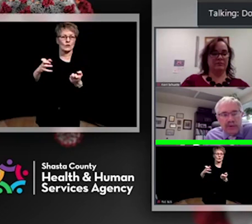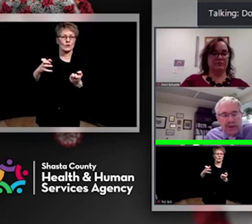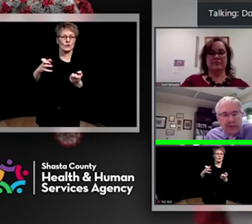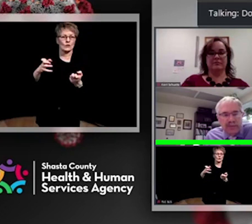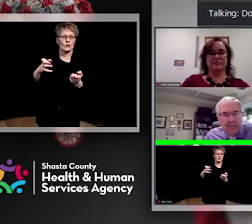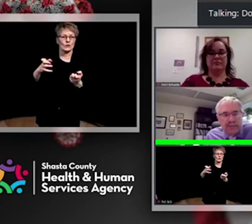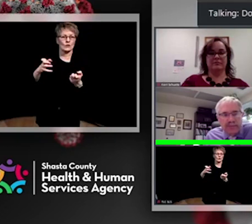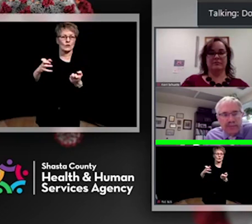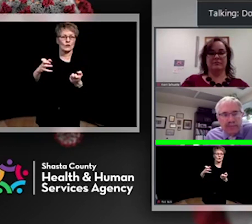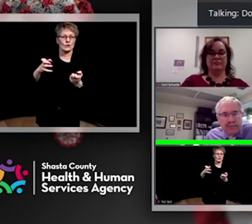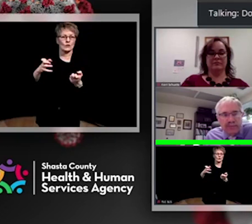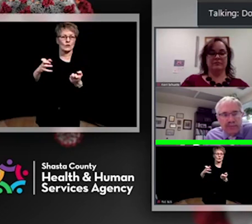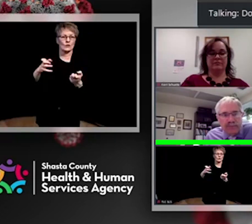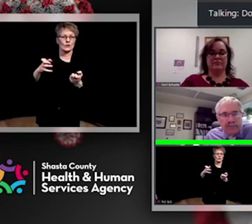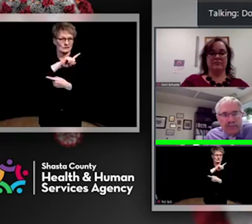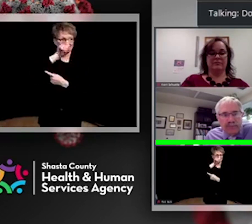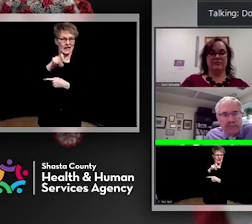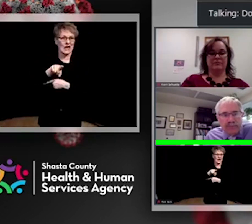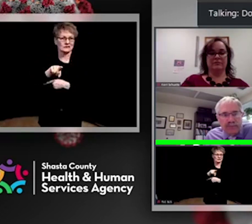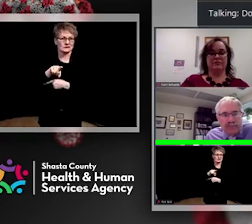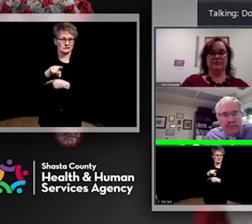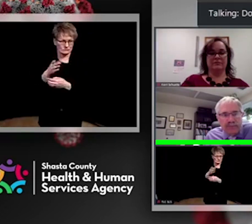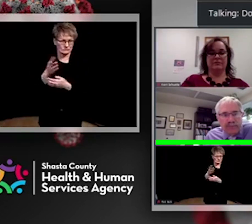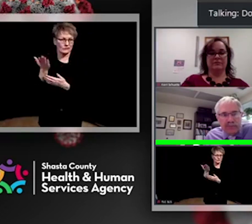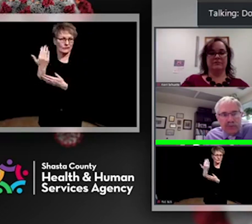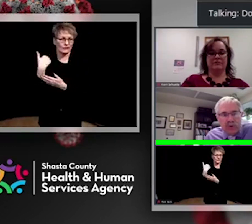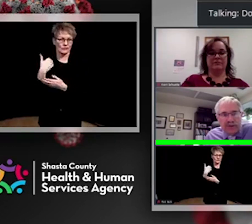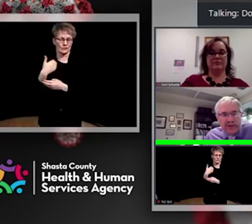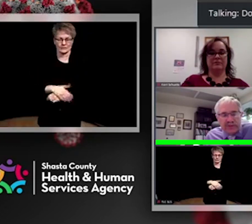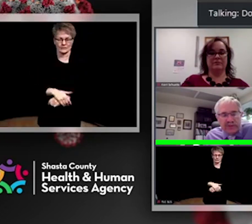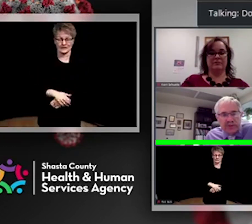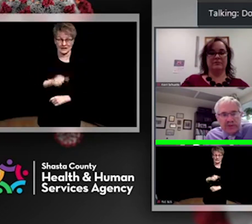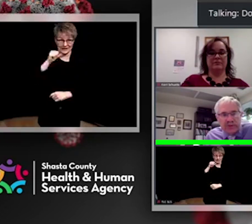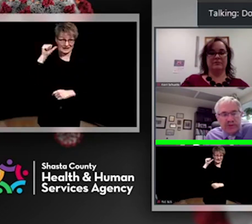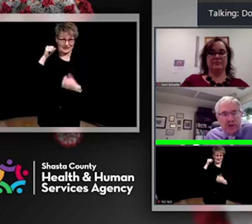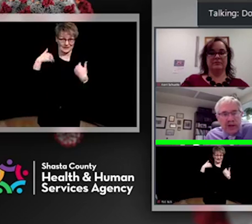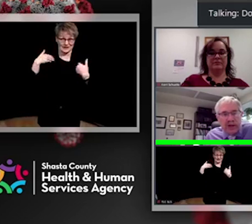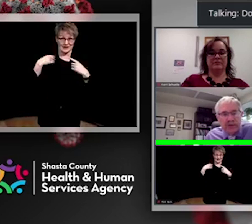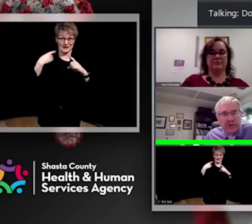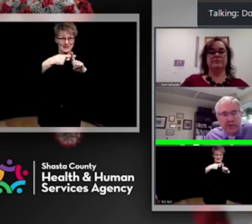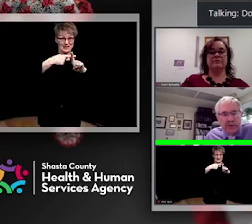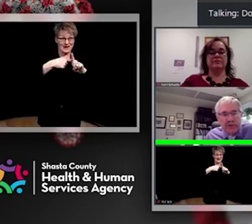that there was some very positive news yesterday about one of the vaccines that's in trials and I